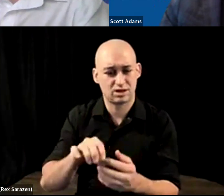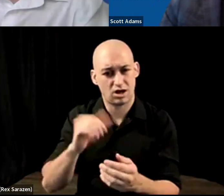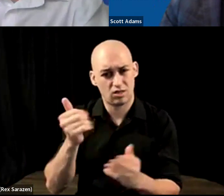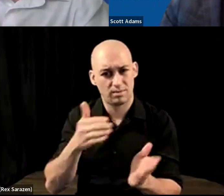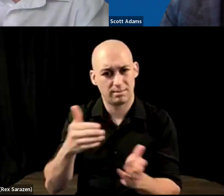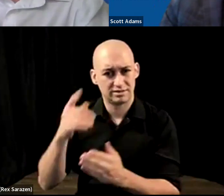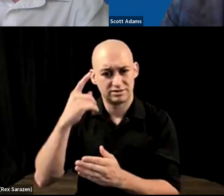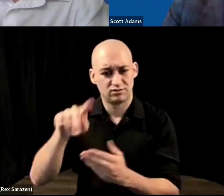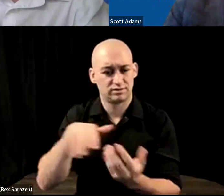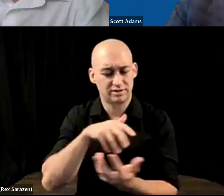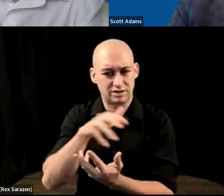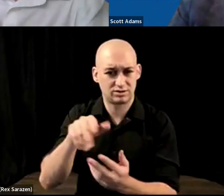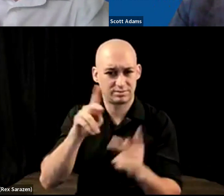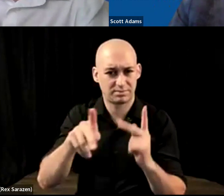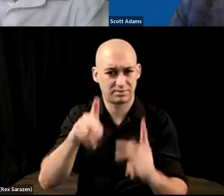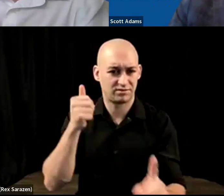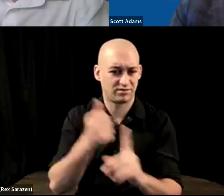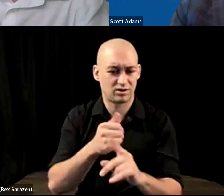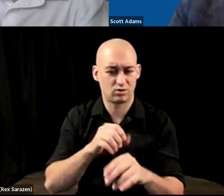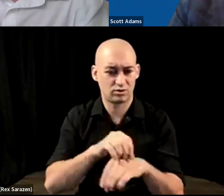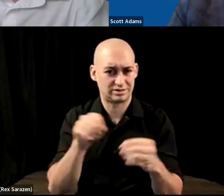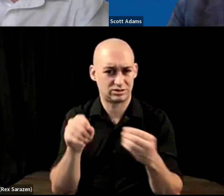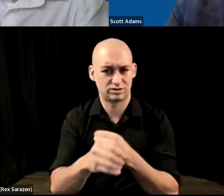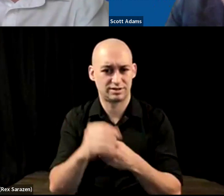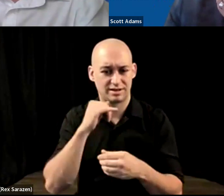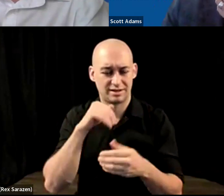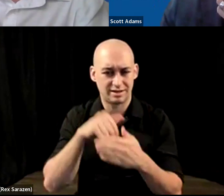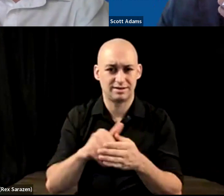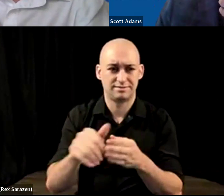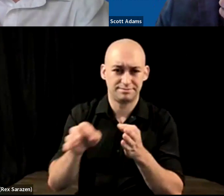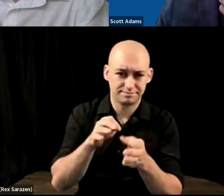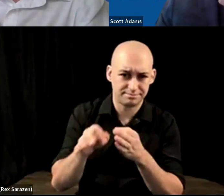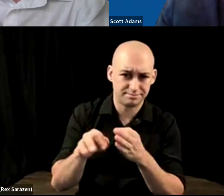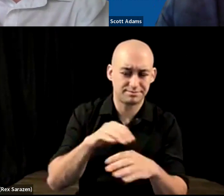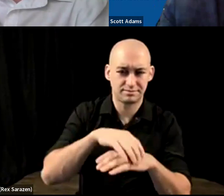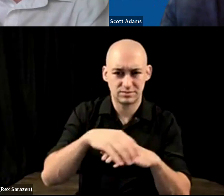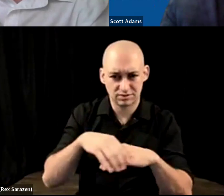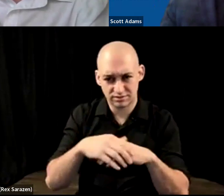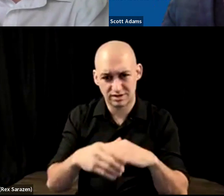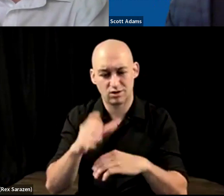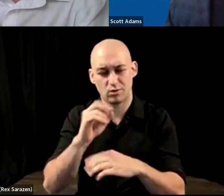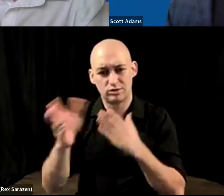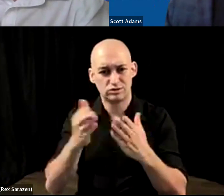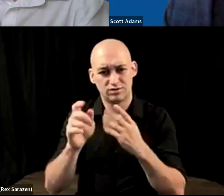stakeholder organizations in a defined geography or serving specific covered populations? And